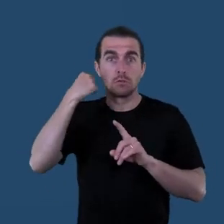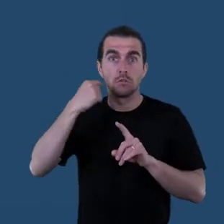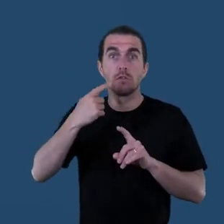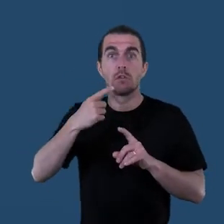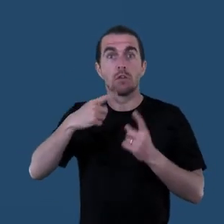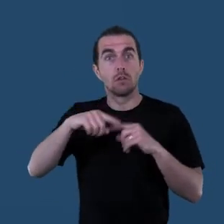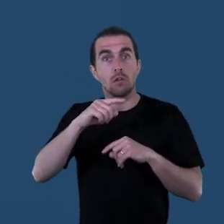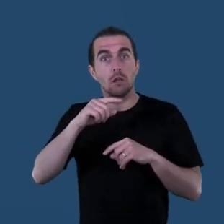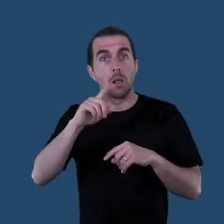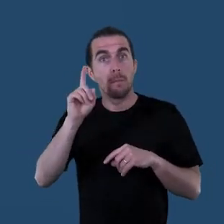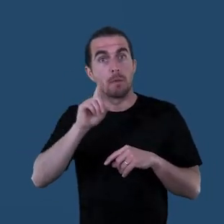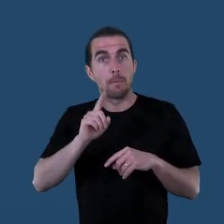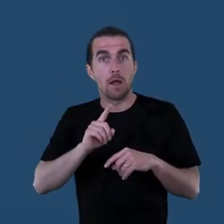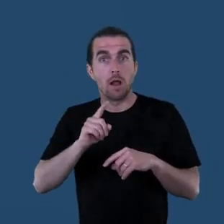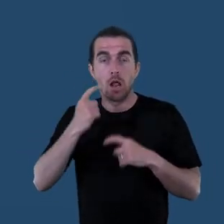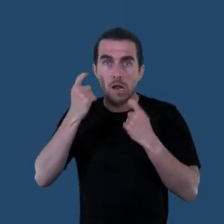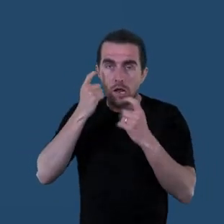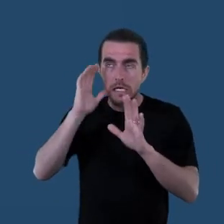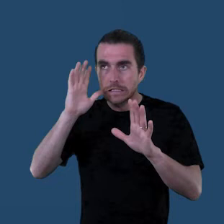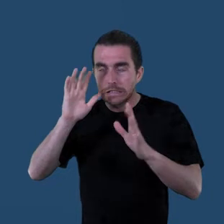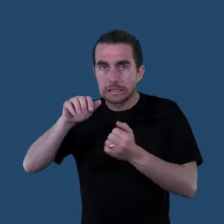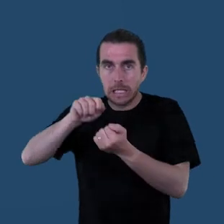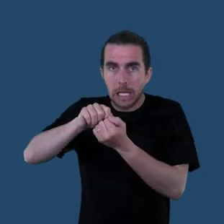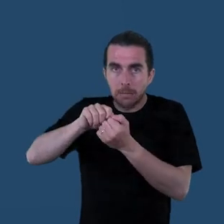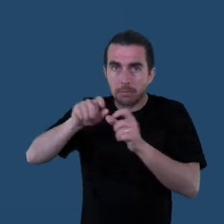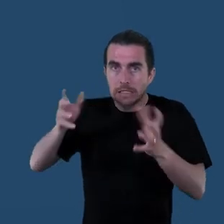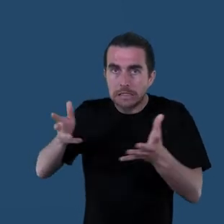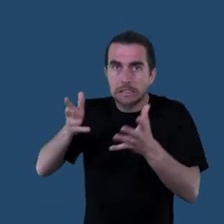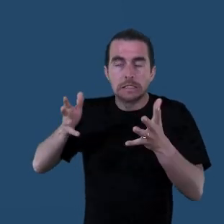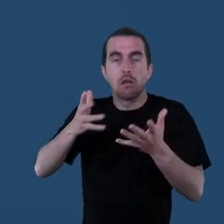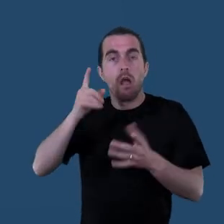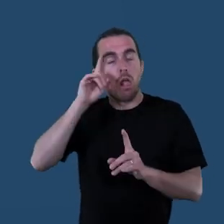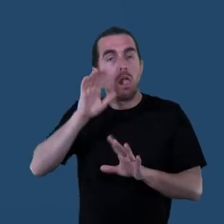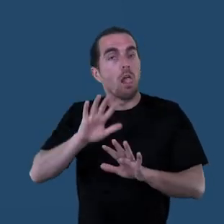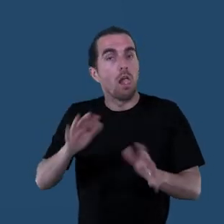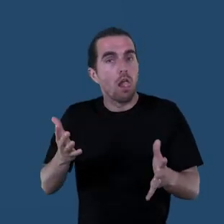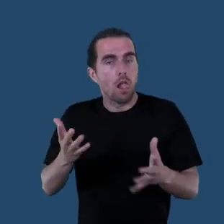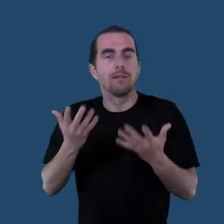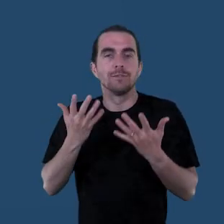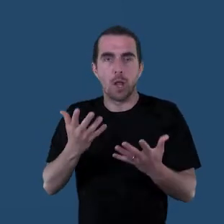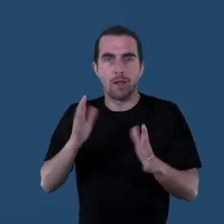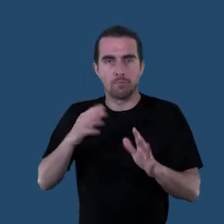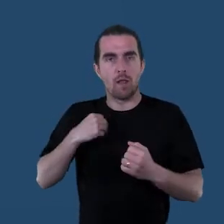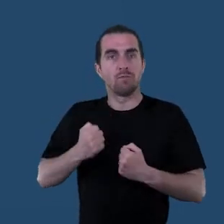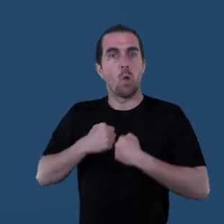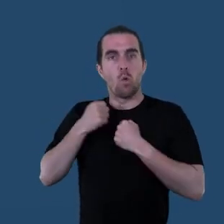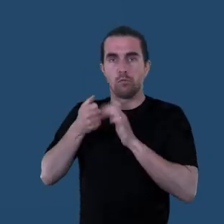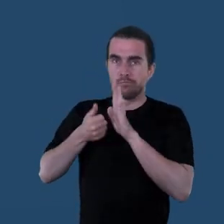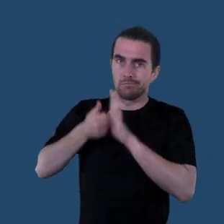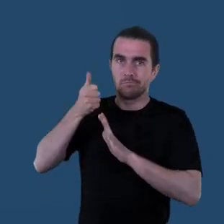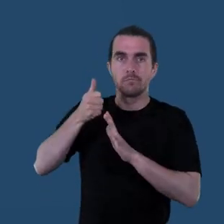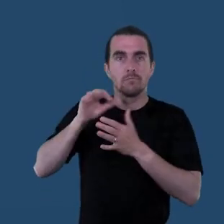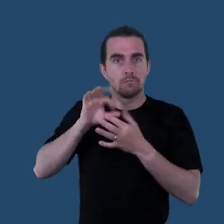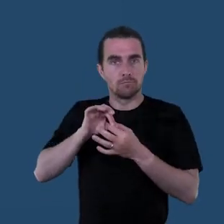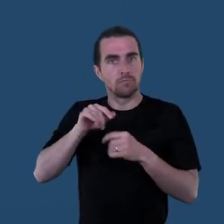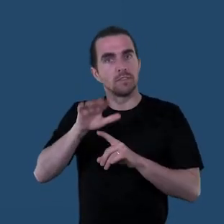There were a few individuals that had that foresight and knew that things were starting to change. Our very own director of the Natural History Museum